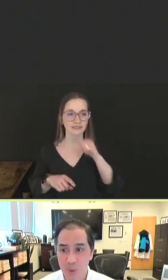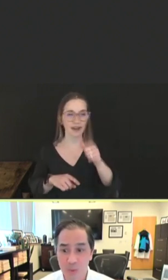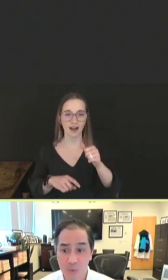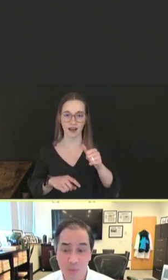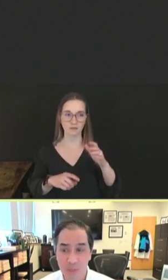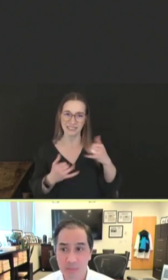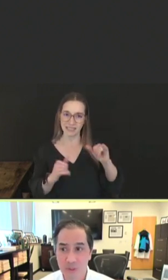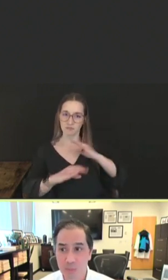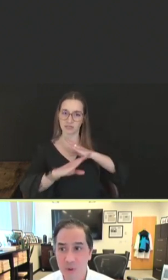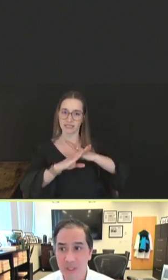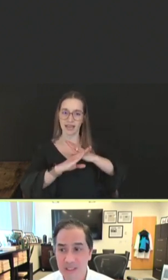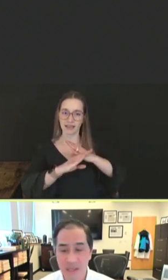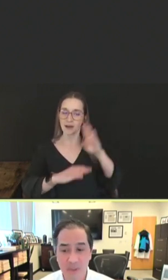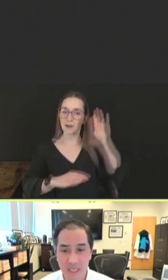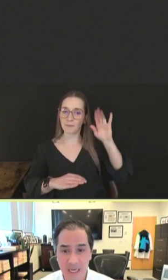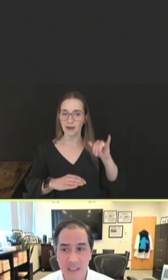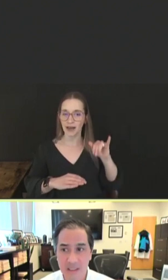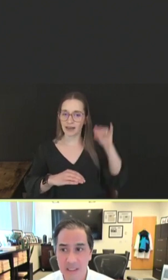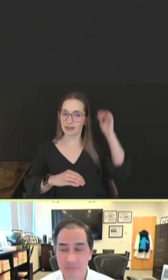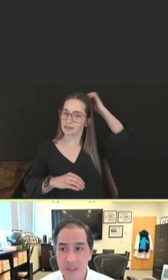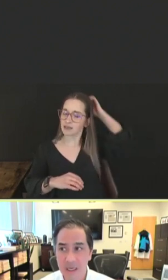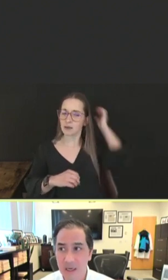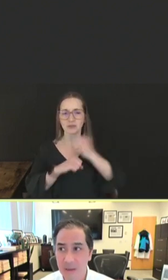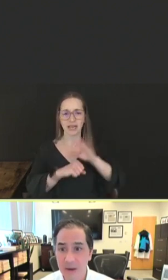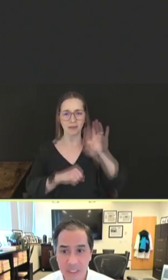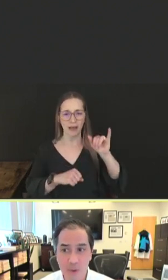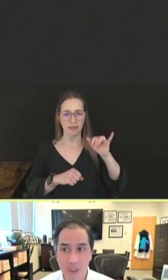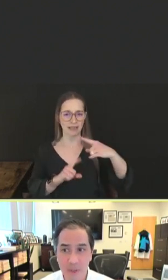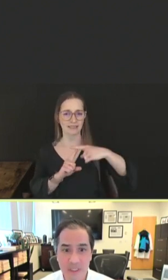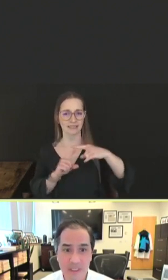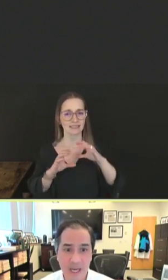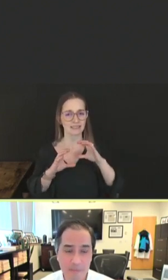multiple groups published, more or less simultaneously, about a year ago at this time.